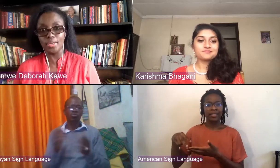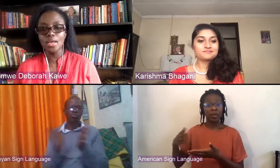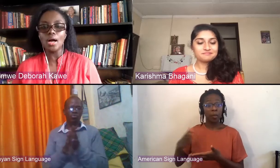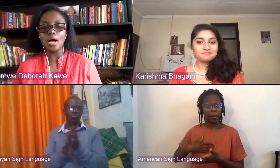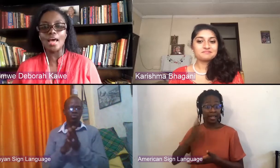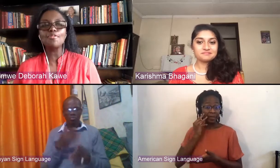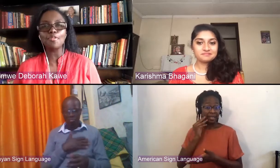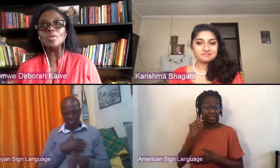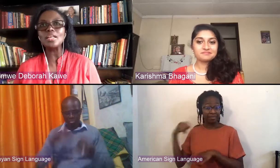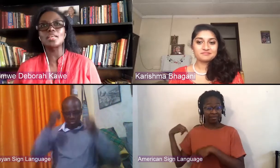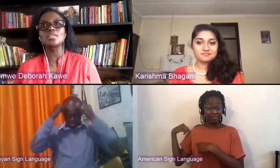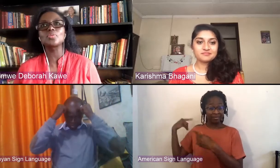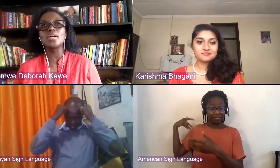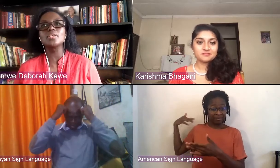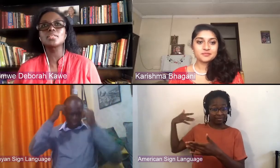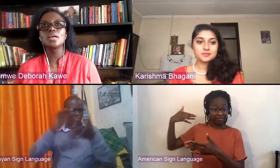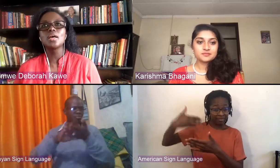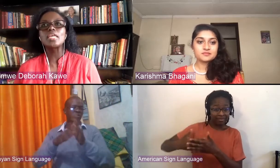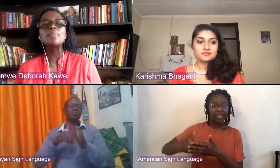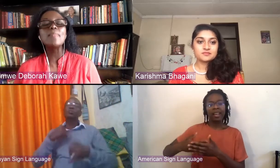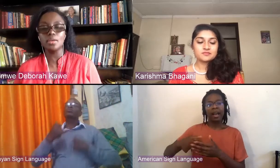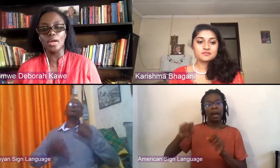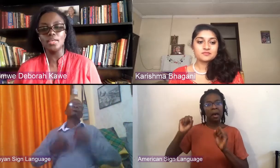And I felt like it was in many ways,